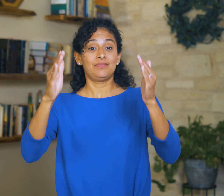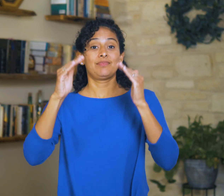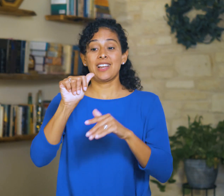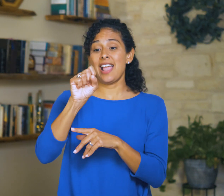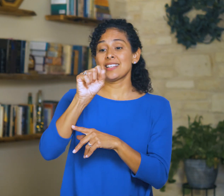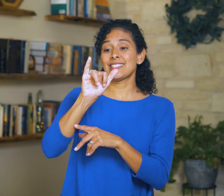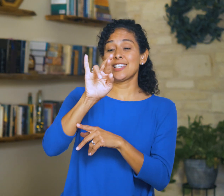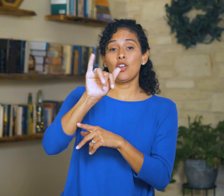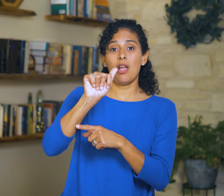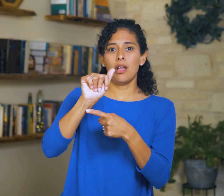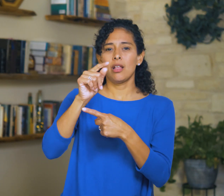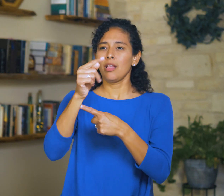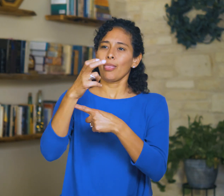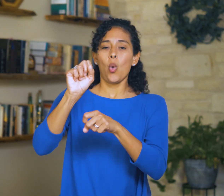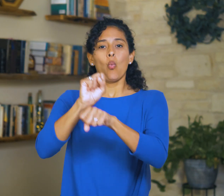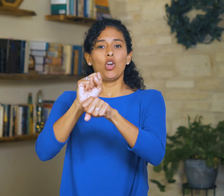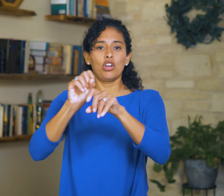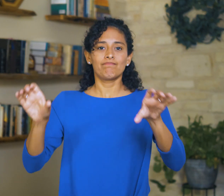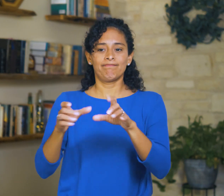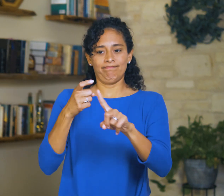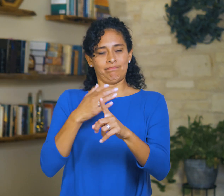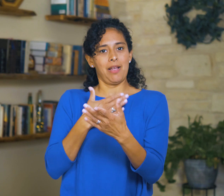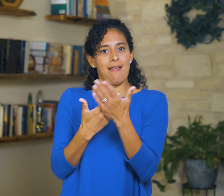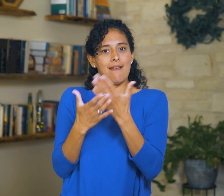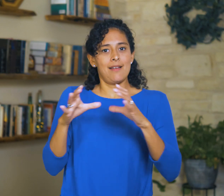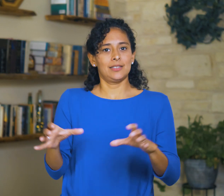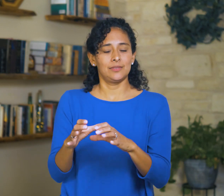and “Assyria, the work of My hands”,